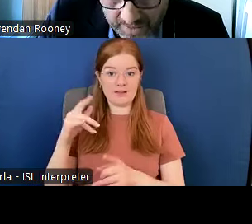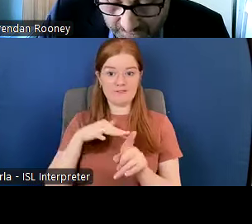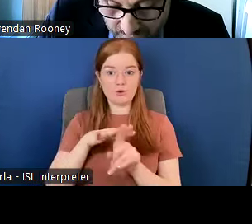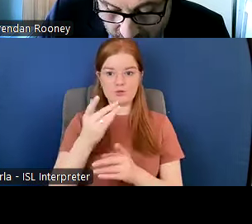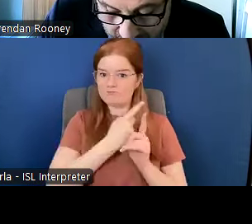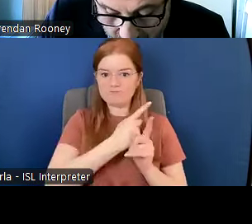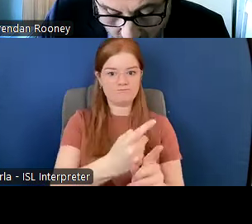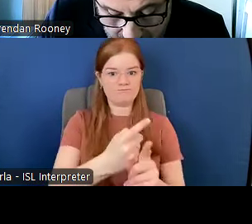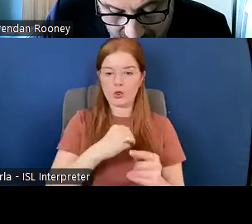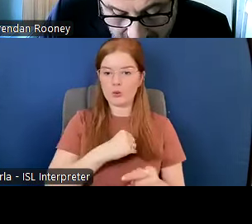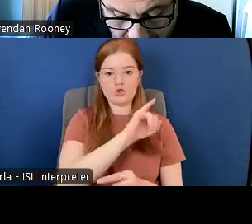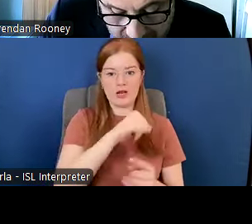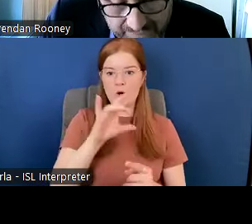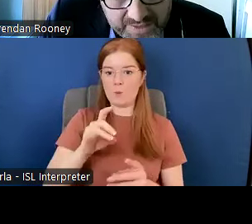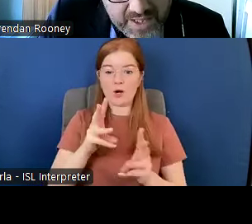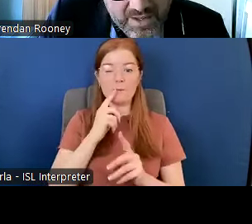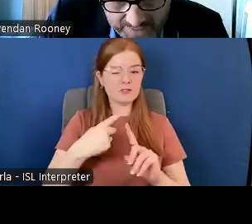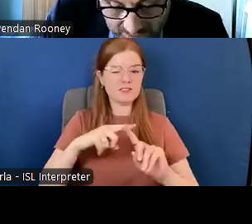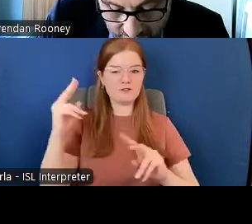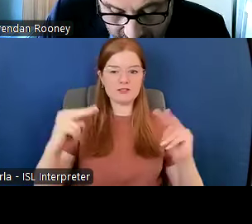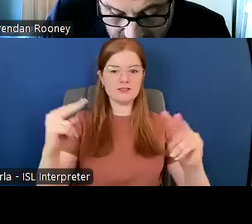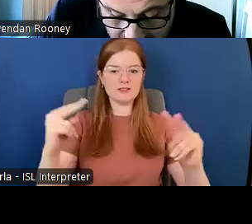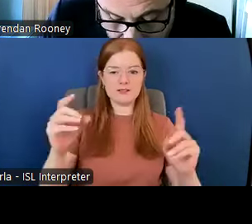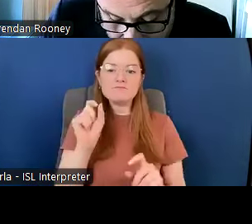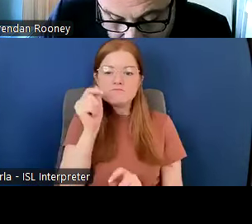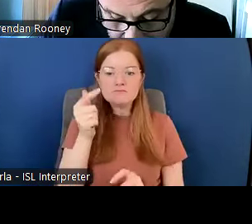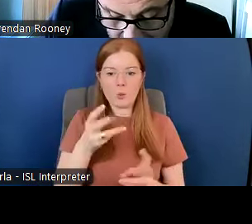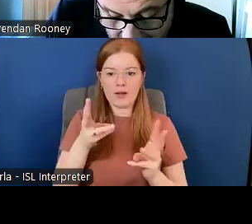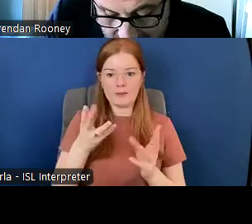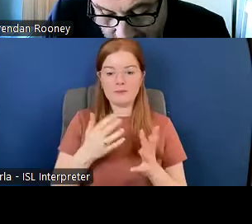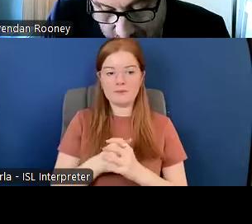figurative work, albeit in very different and often subtle ways, in the landscape and